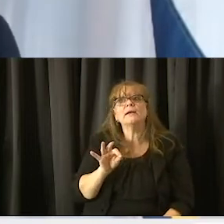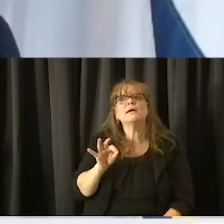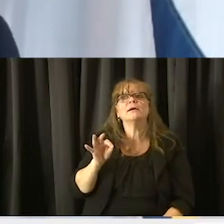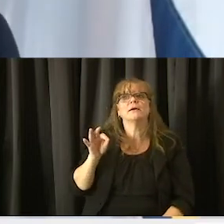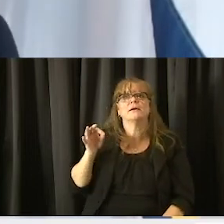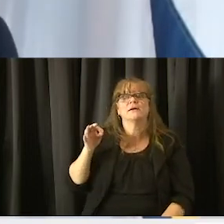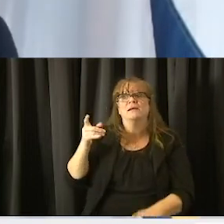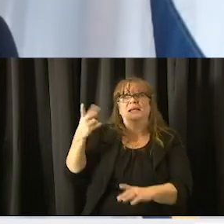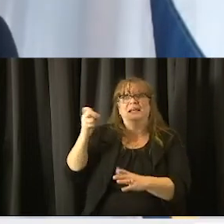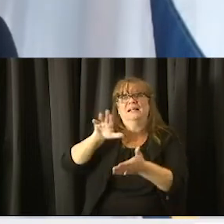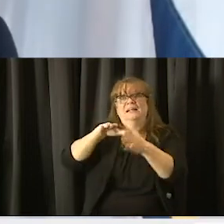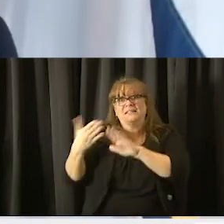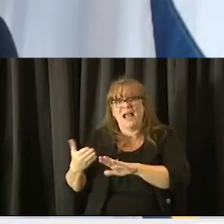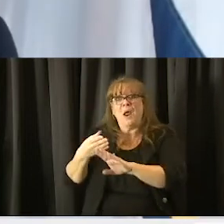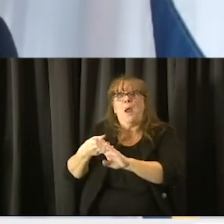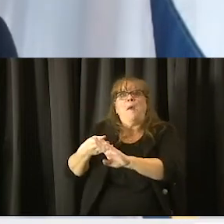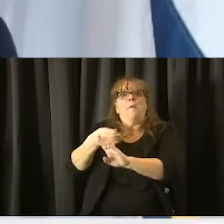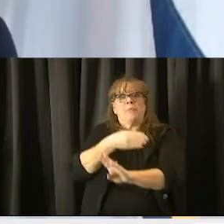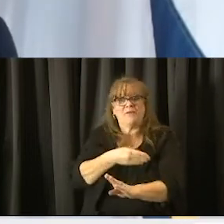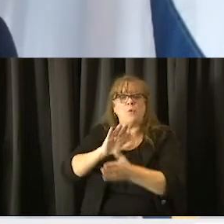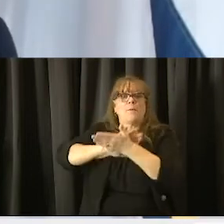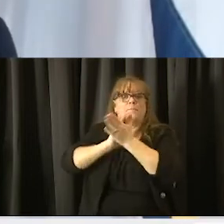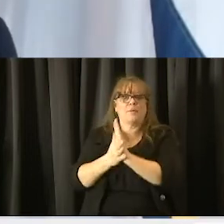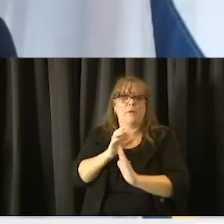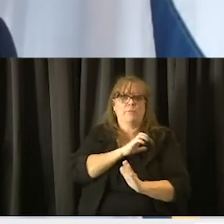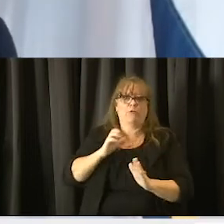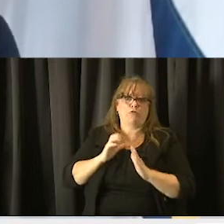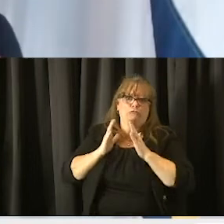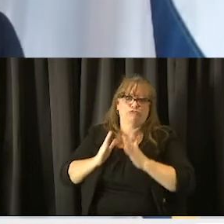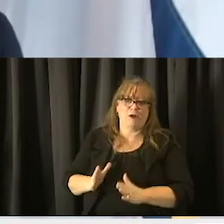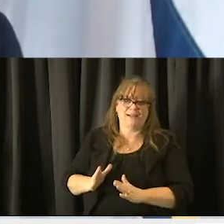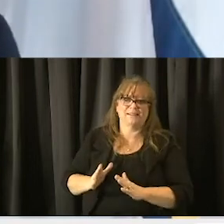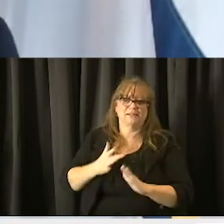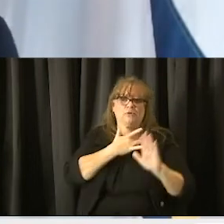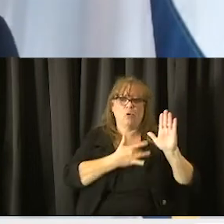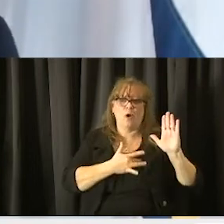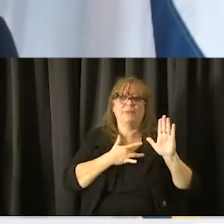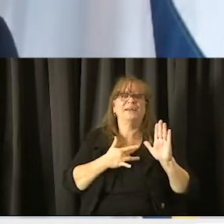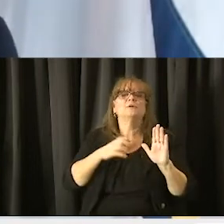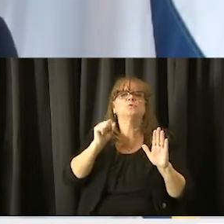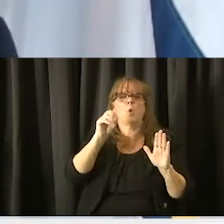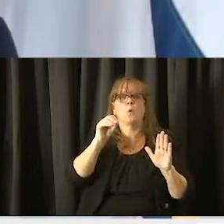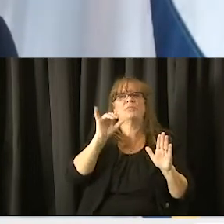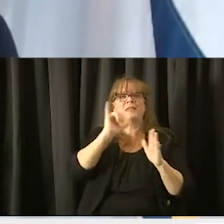uh tragically lost his life and left his wife and kids behind before being able to be sworn in